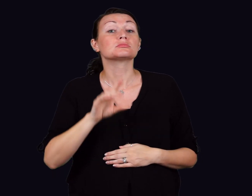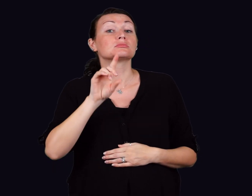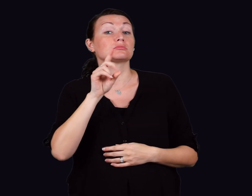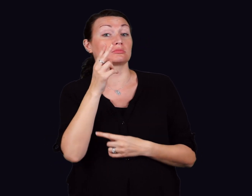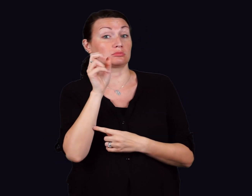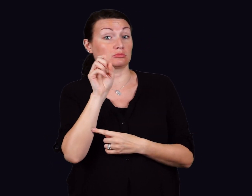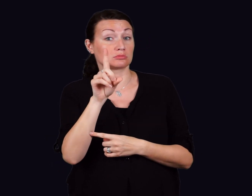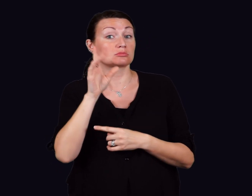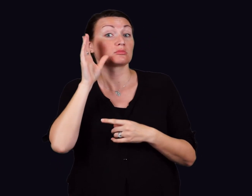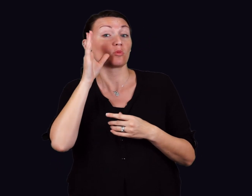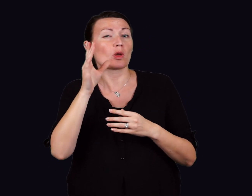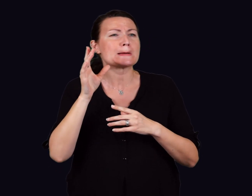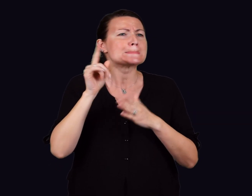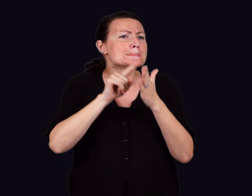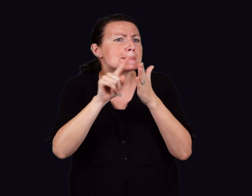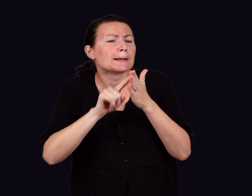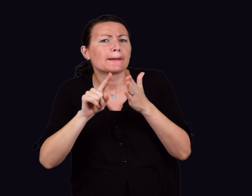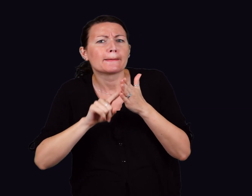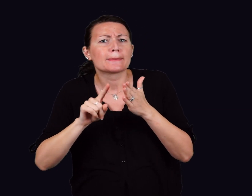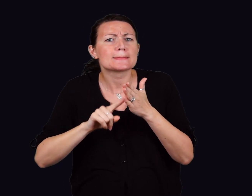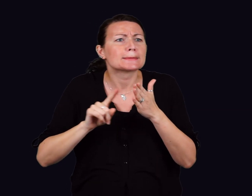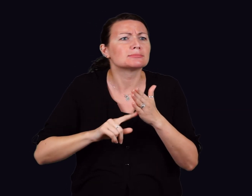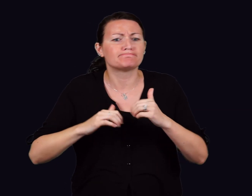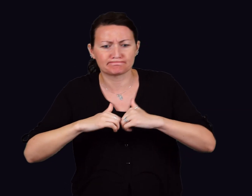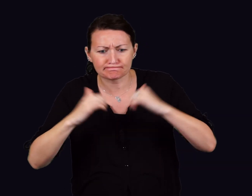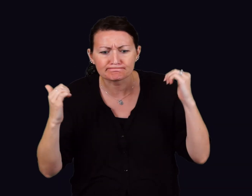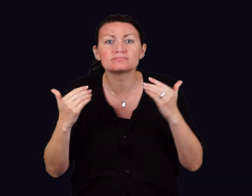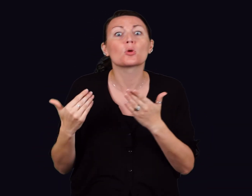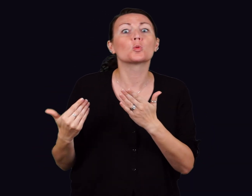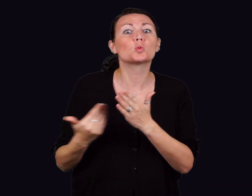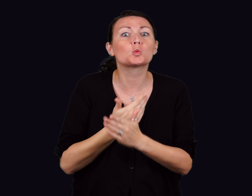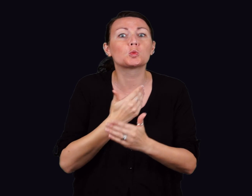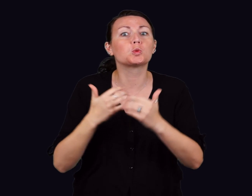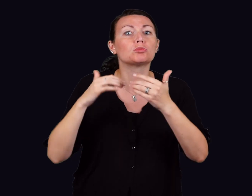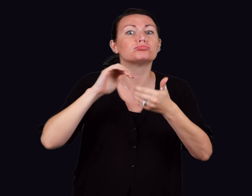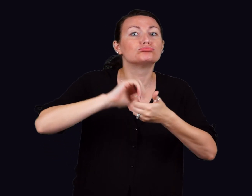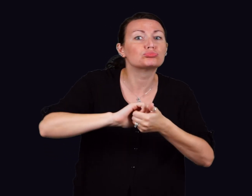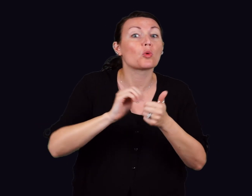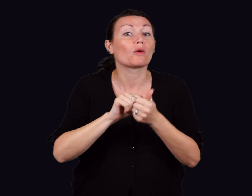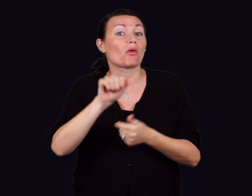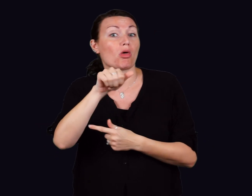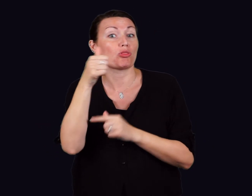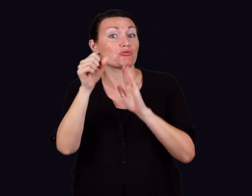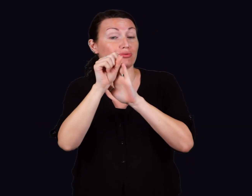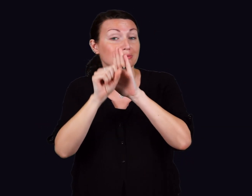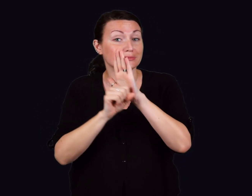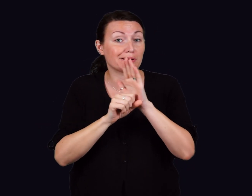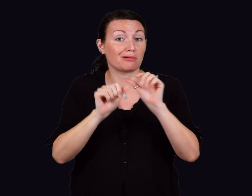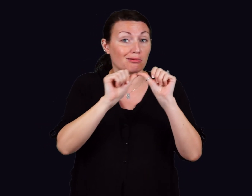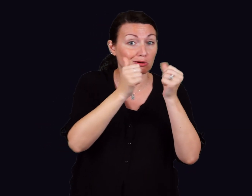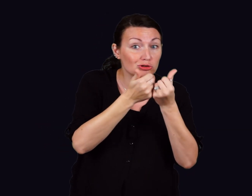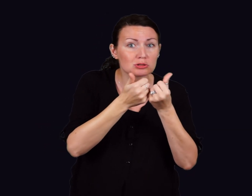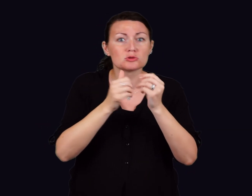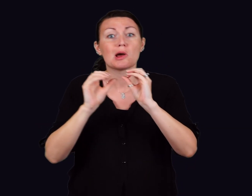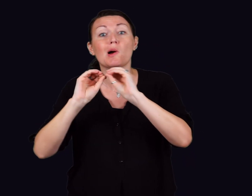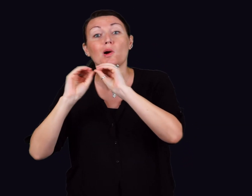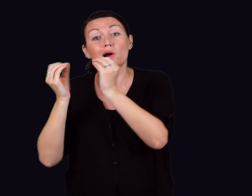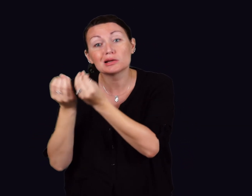*DHHSD will explore new partnerships with other state agencies or organizations